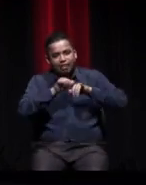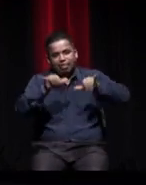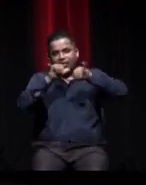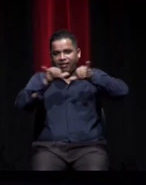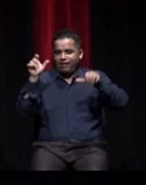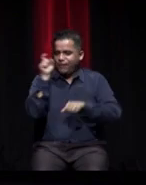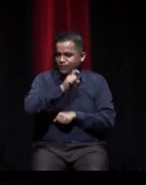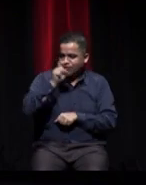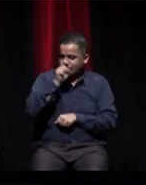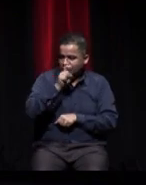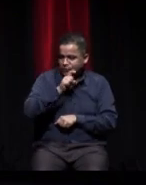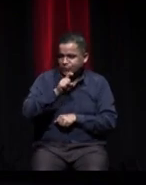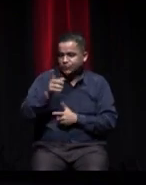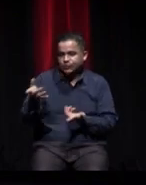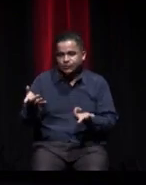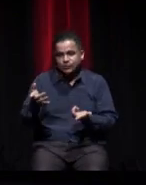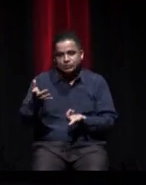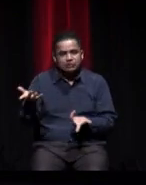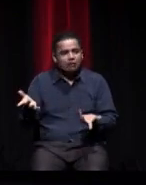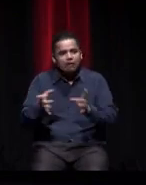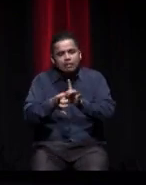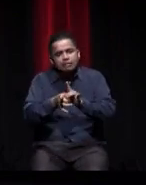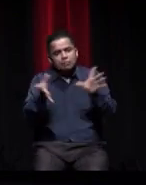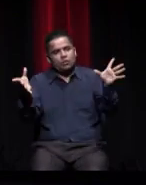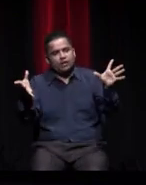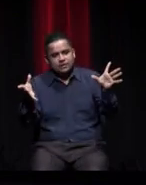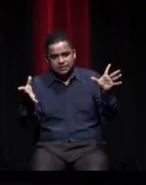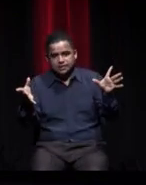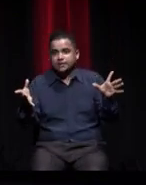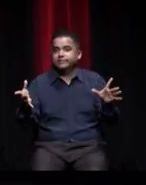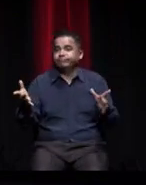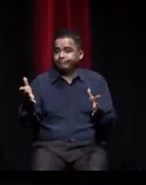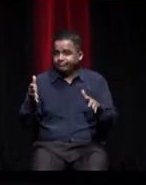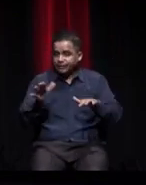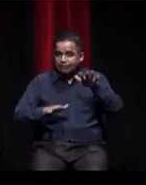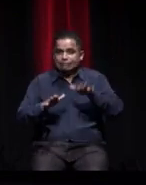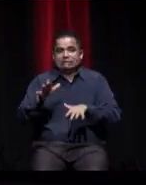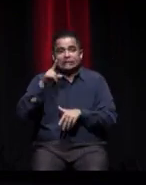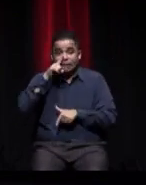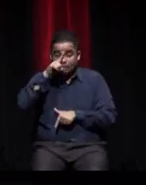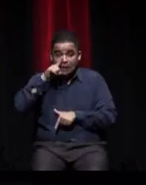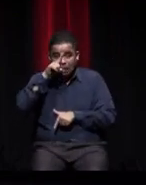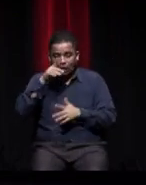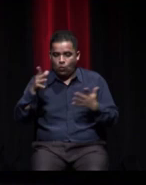Democracy is under threat it's at risk.